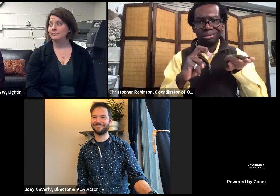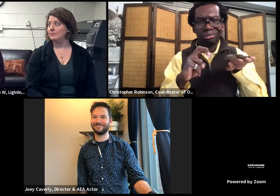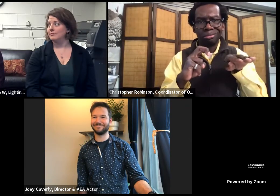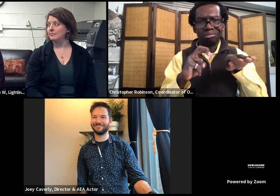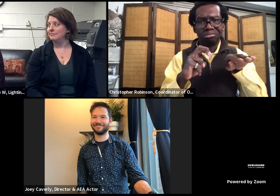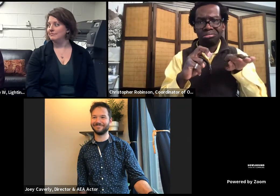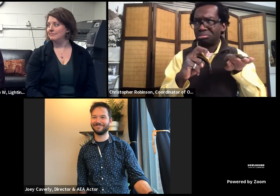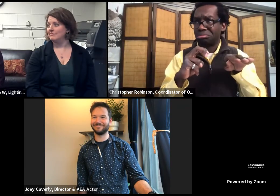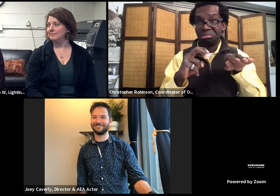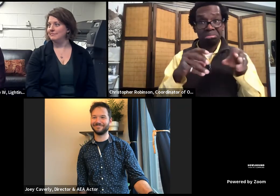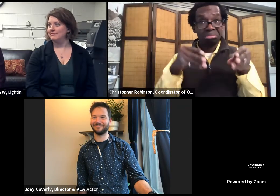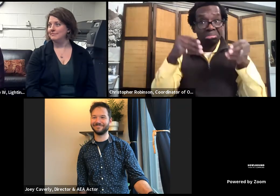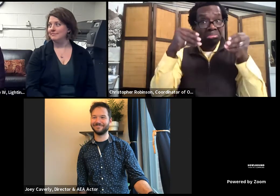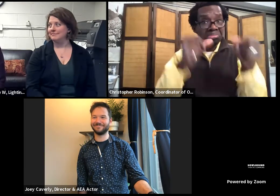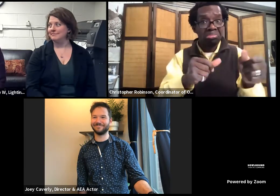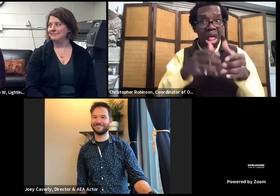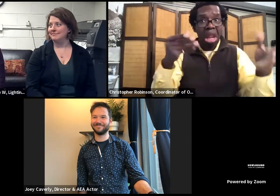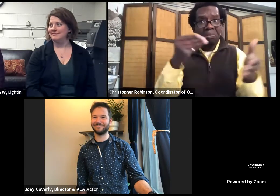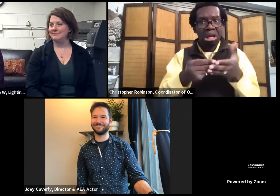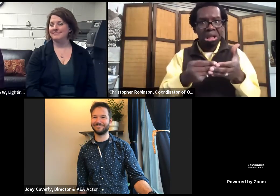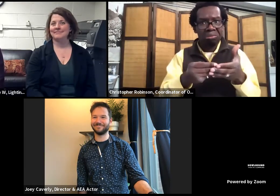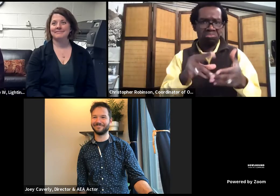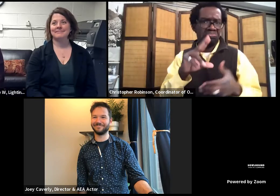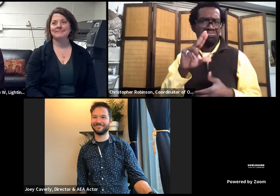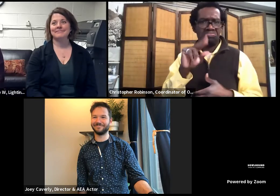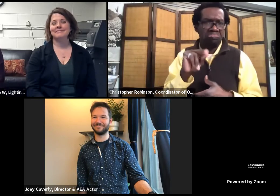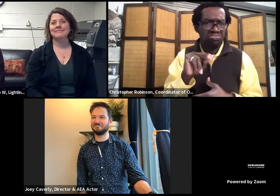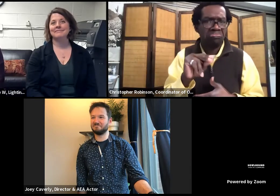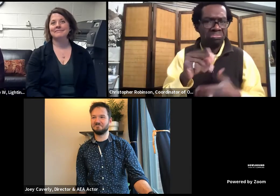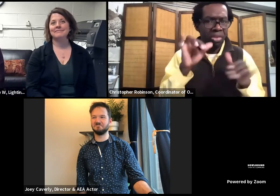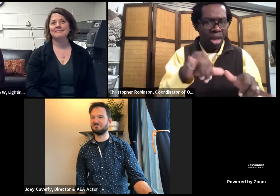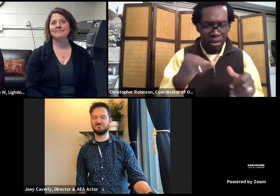If we have stairs, we have easier access to get up on the stage quickly. It's not a lot of money.